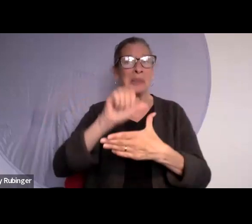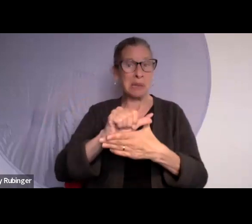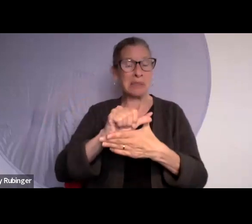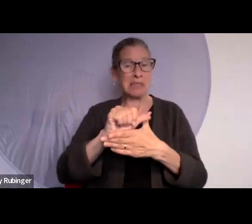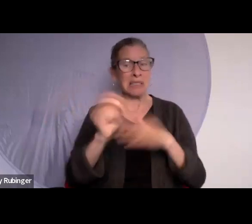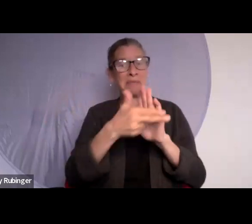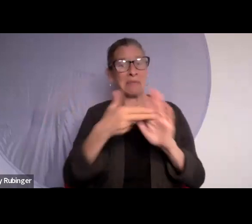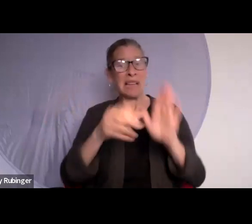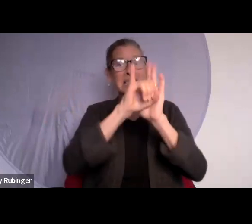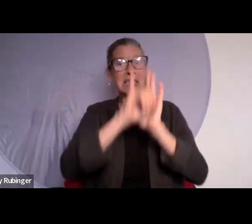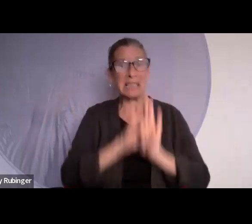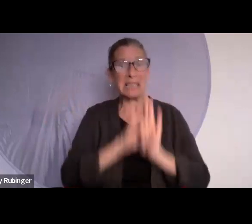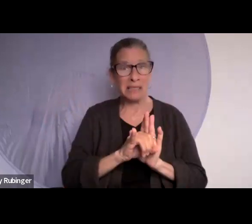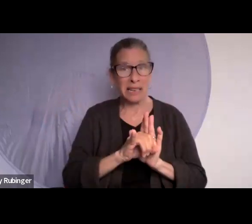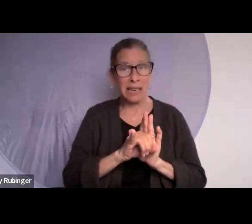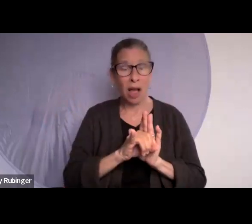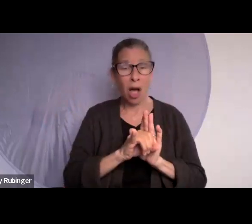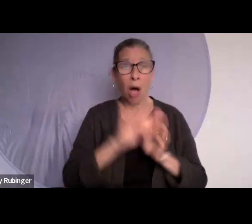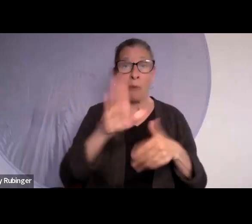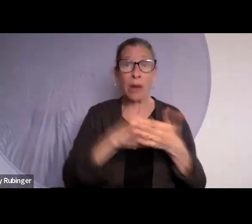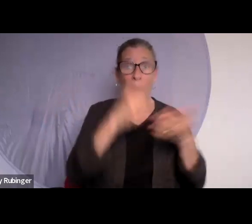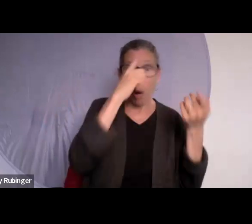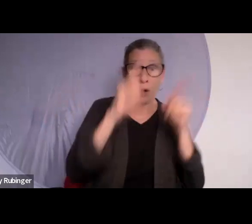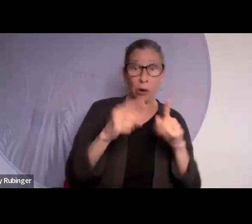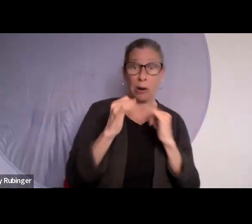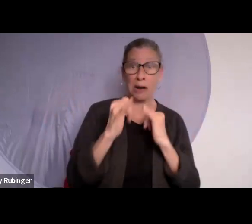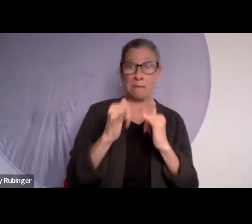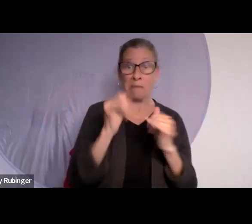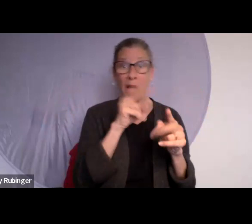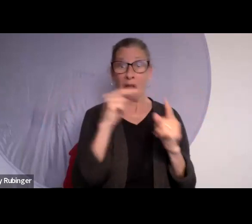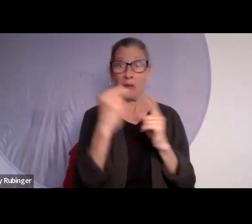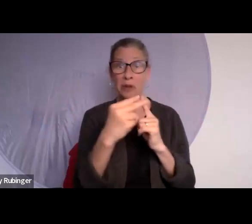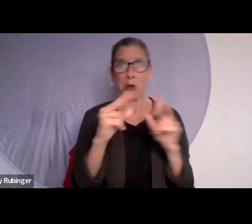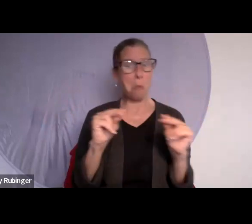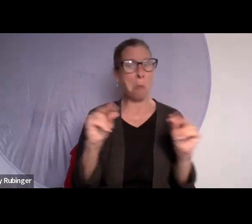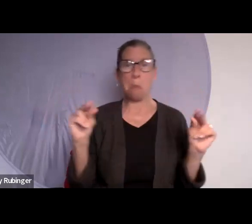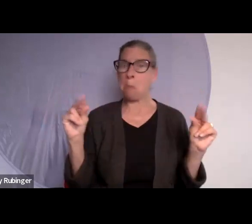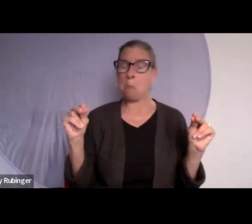not everyone shares that view. And there's a lot to be said for